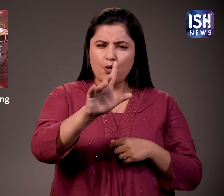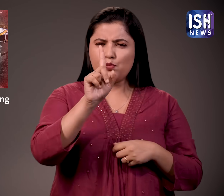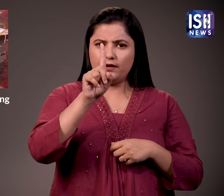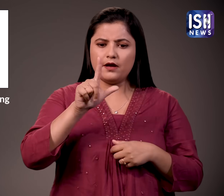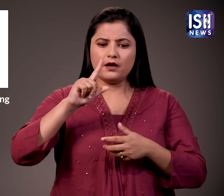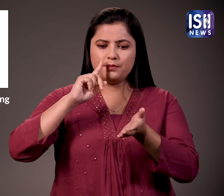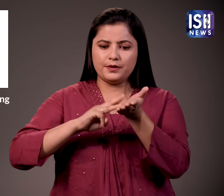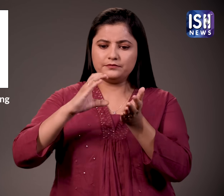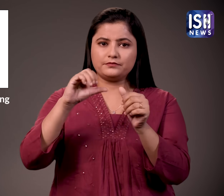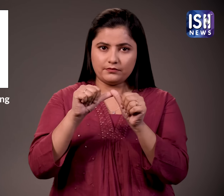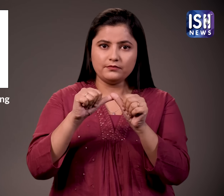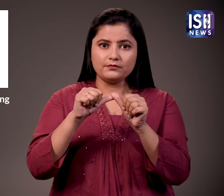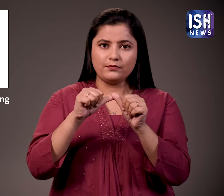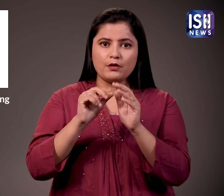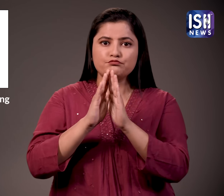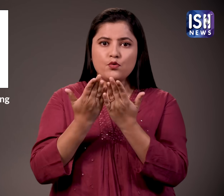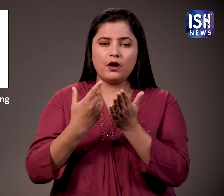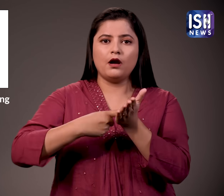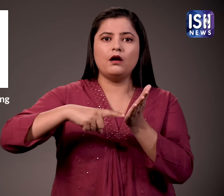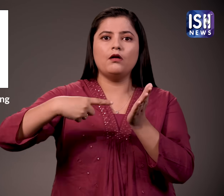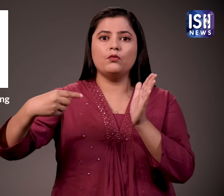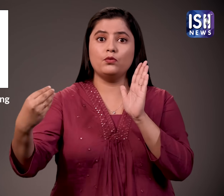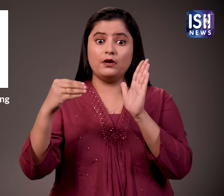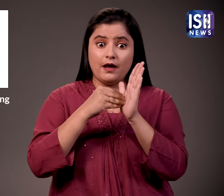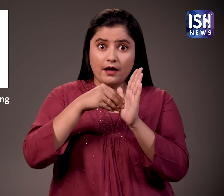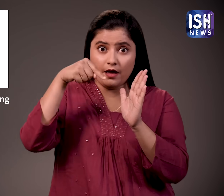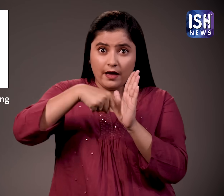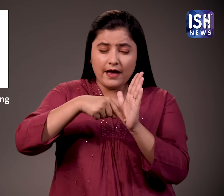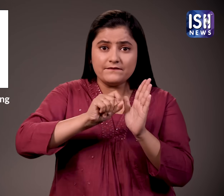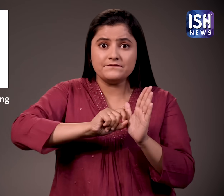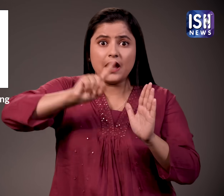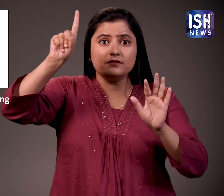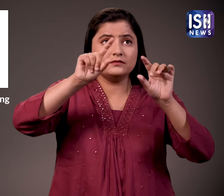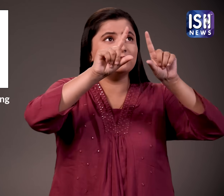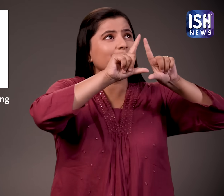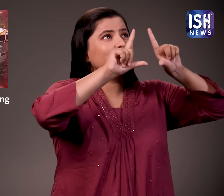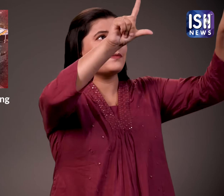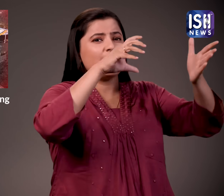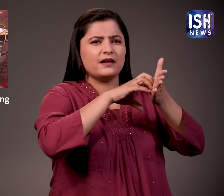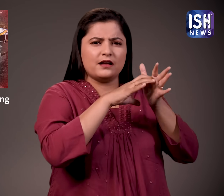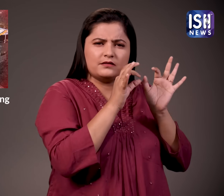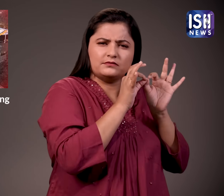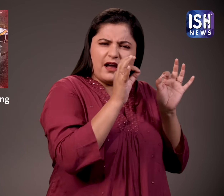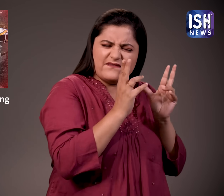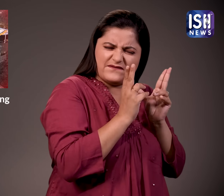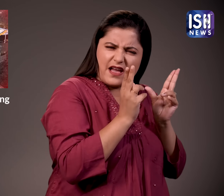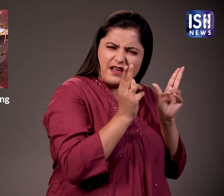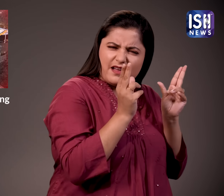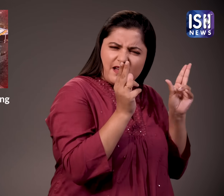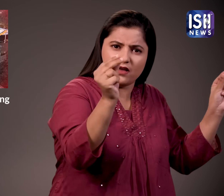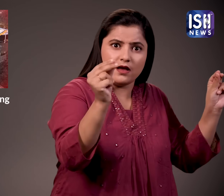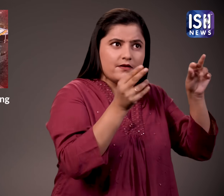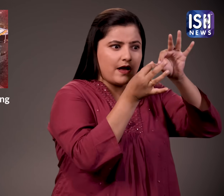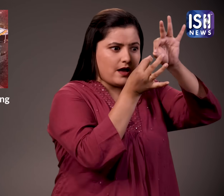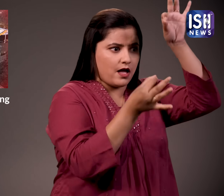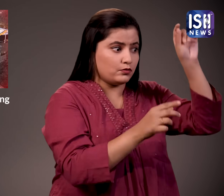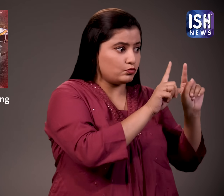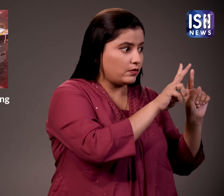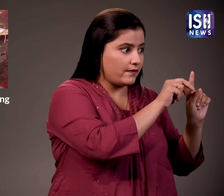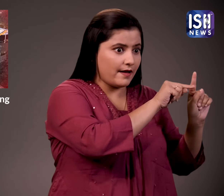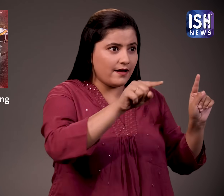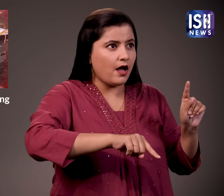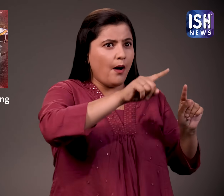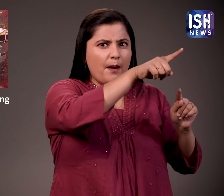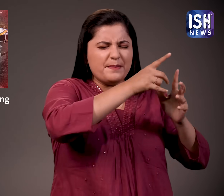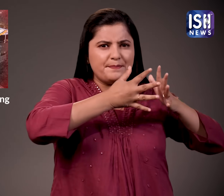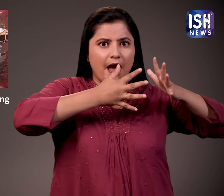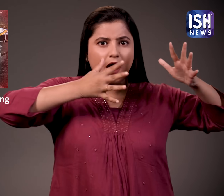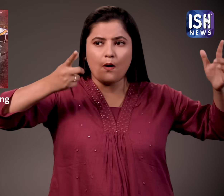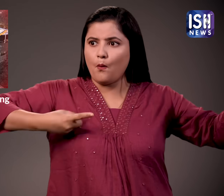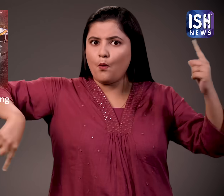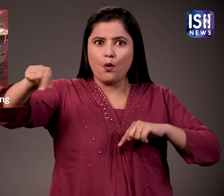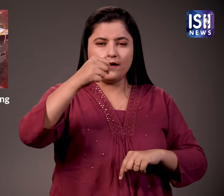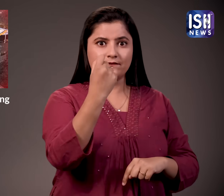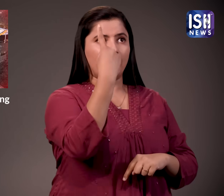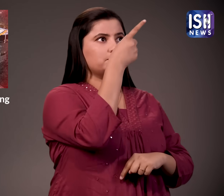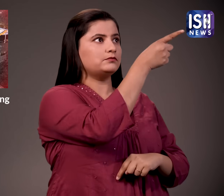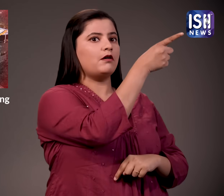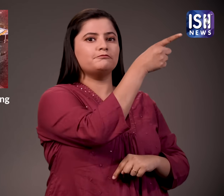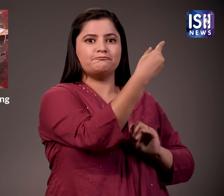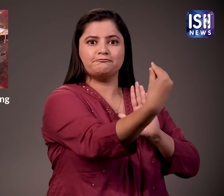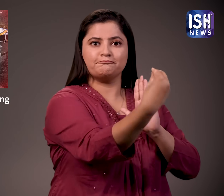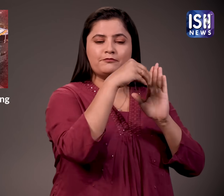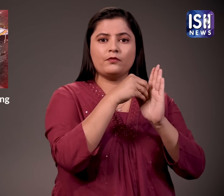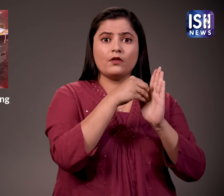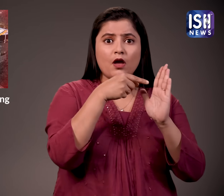The billboard had previously earned recognition in the Limca Book of Records for being the "Largest Hoarding".